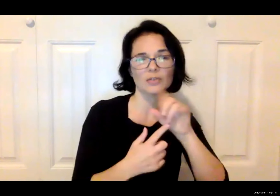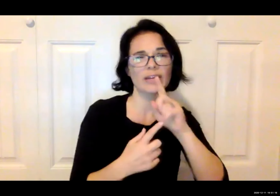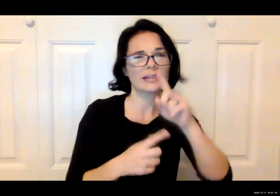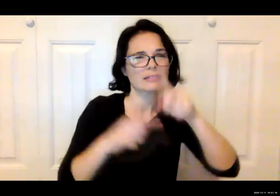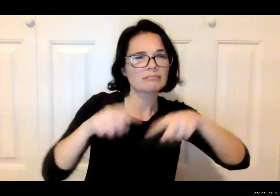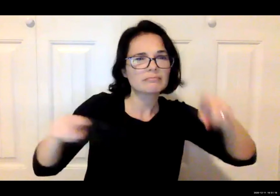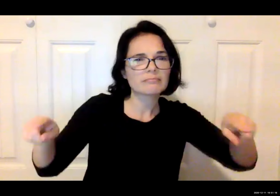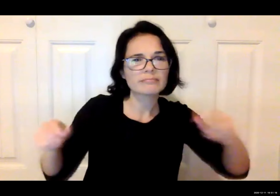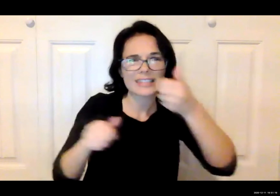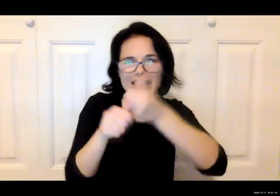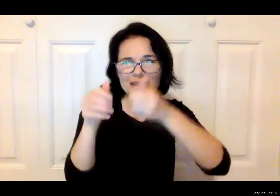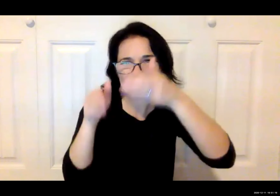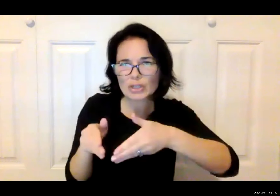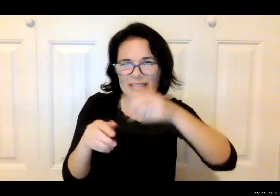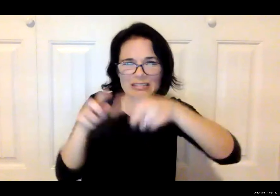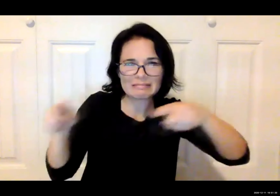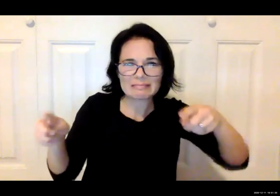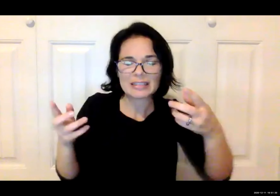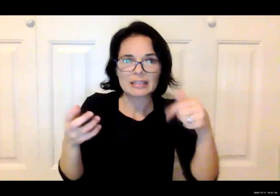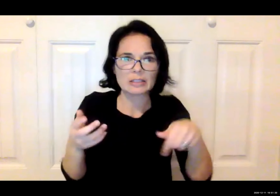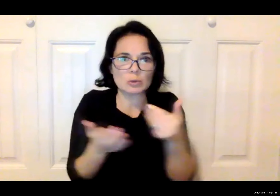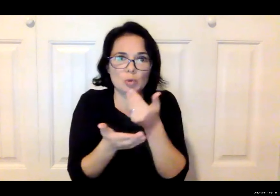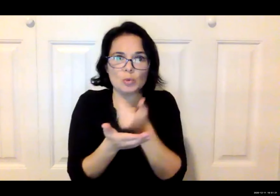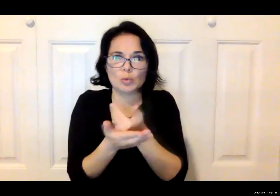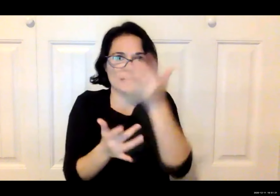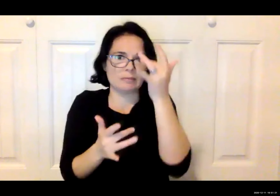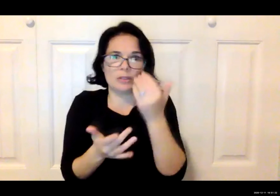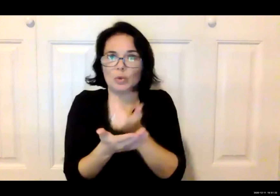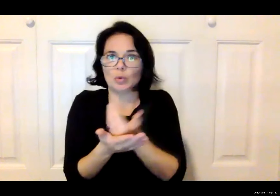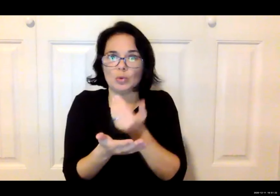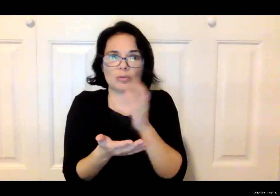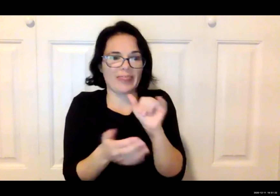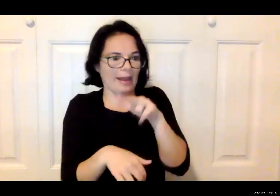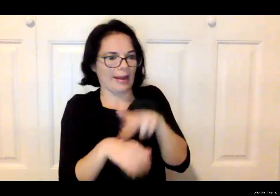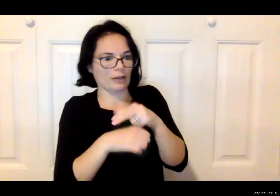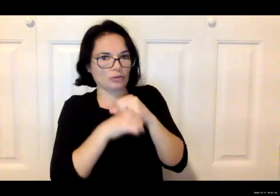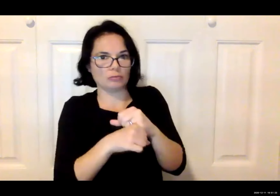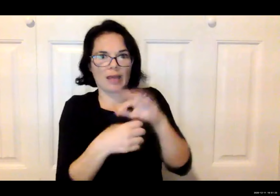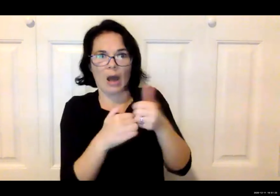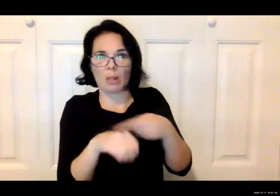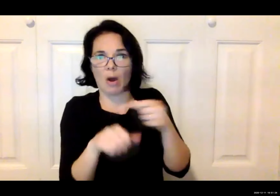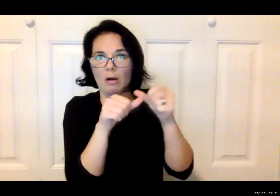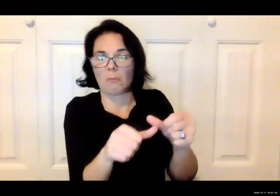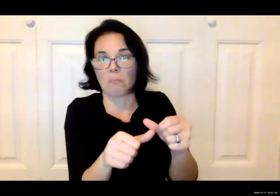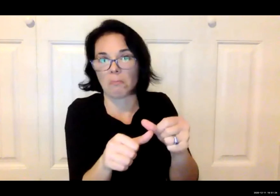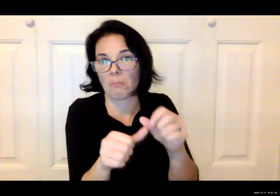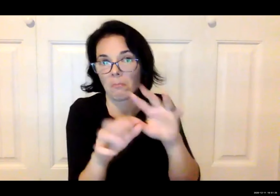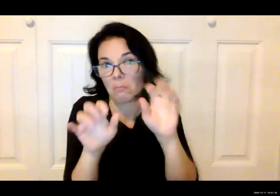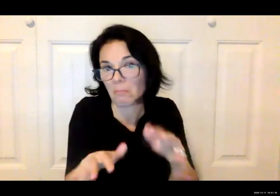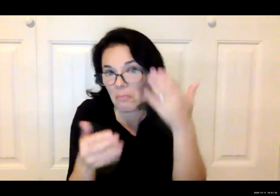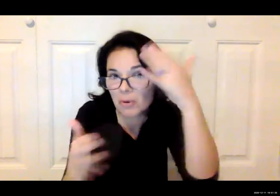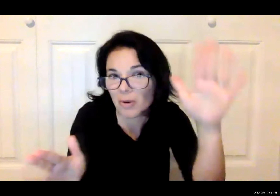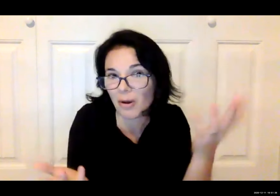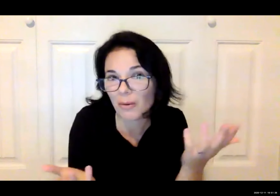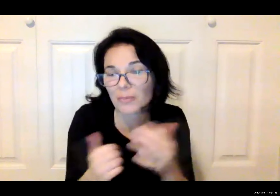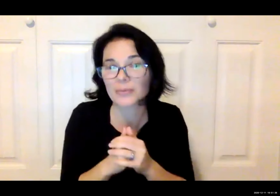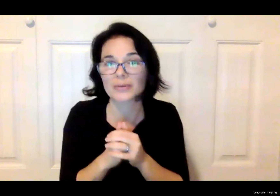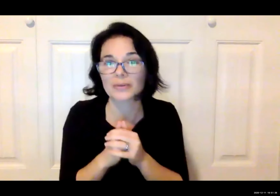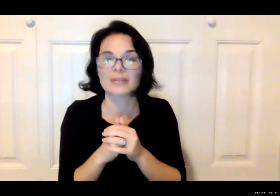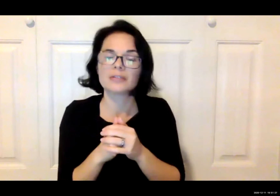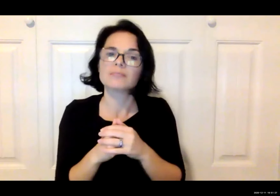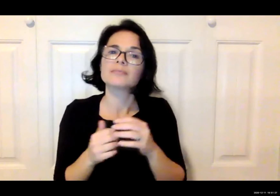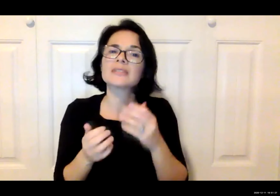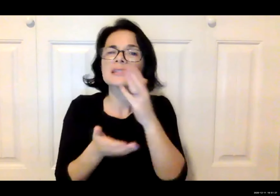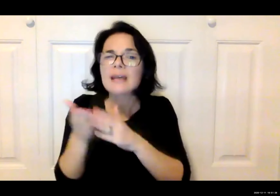debate about it, they reopened them because they considered the benefit of having playgrounds